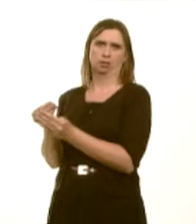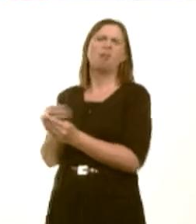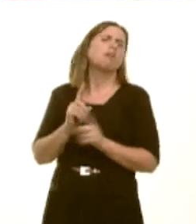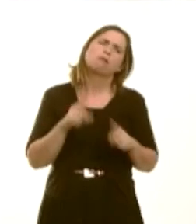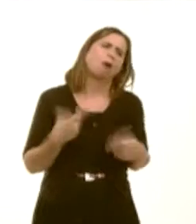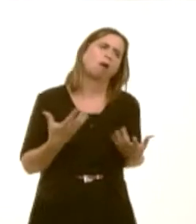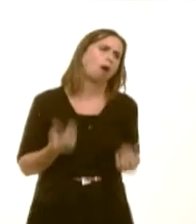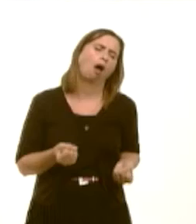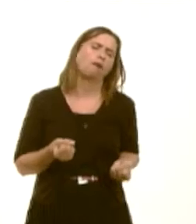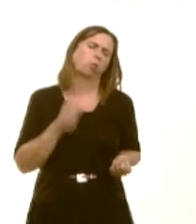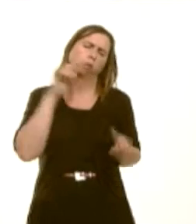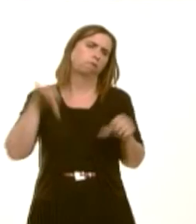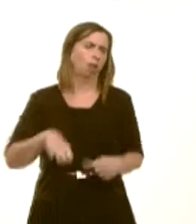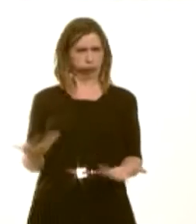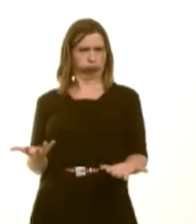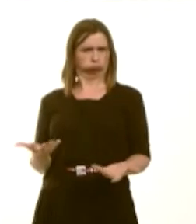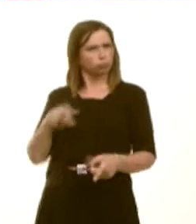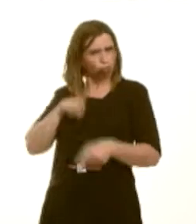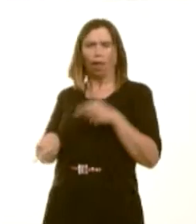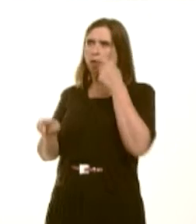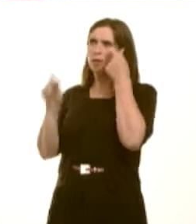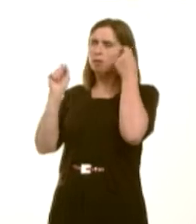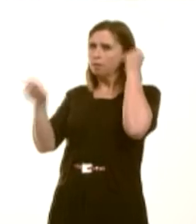These are matters between patient and doctor, but thatís what the leader of the opposition